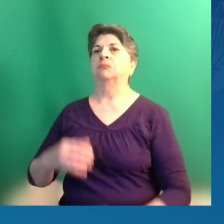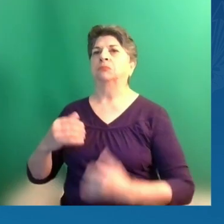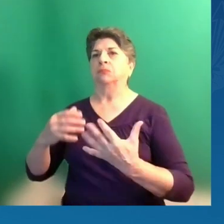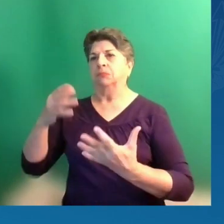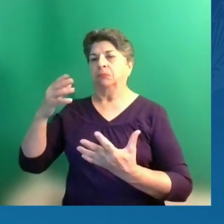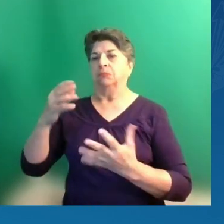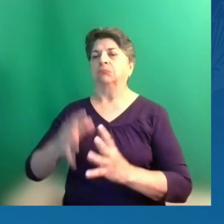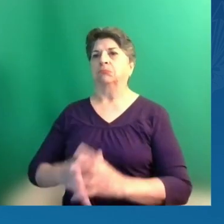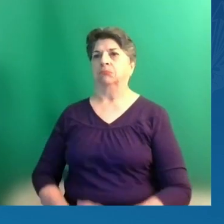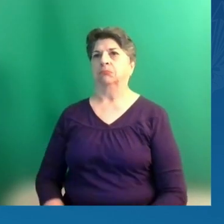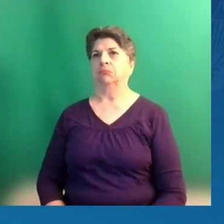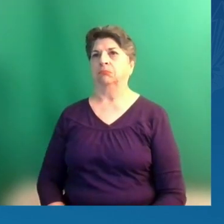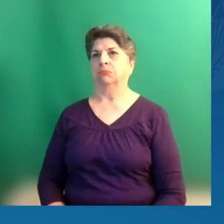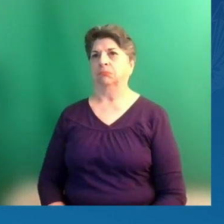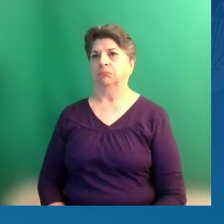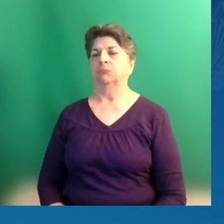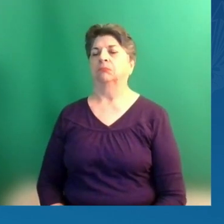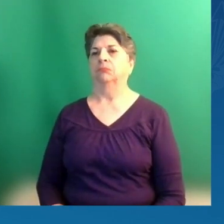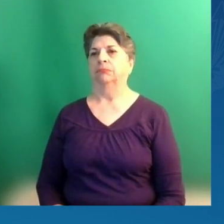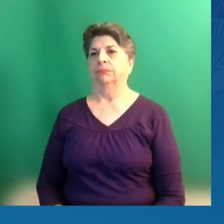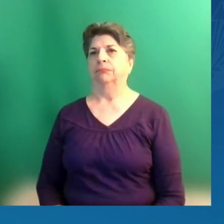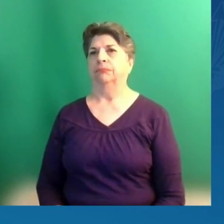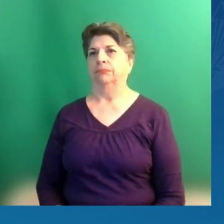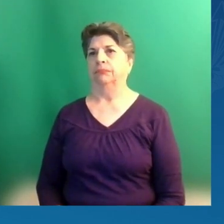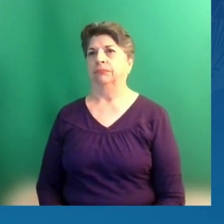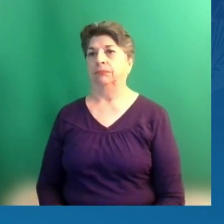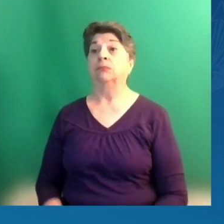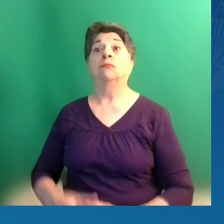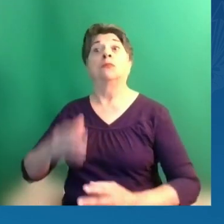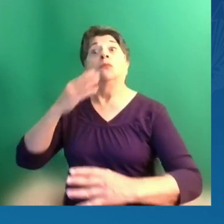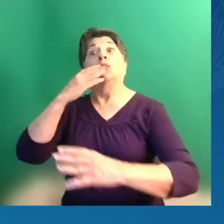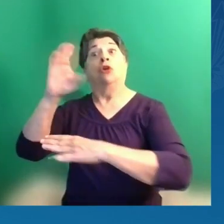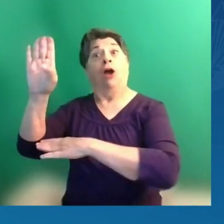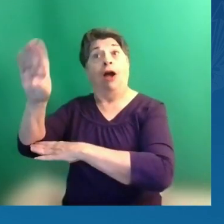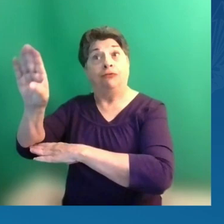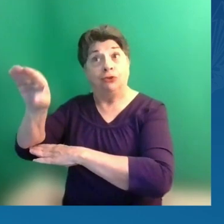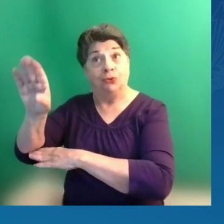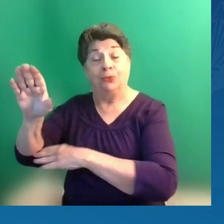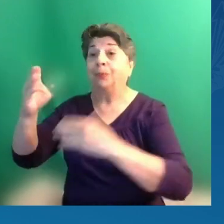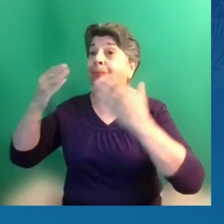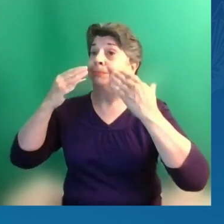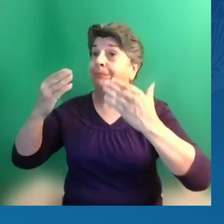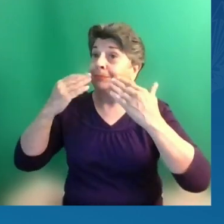Dep. Secretary Hicks: Good afternoon, everyone. I want to thank Vice President Harris, for the opportunity to be here